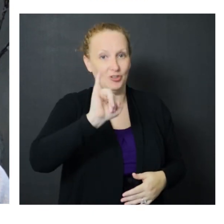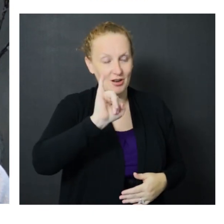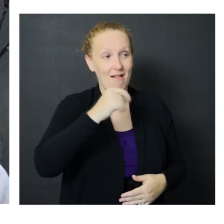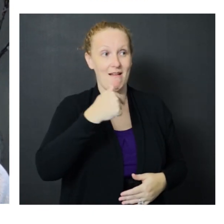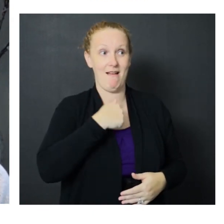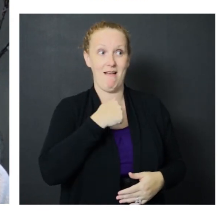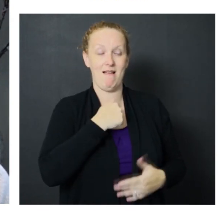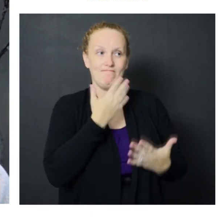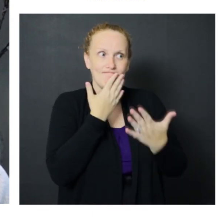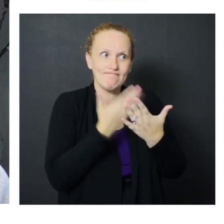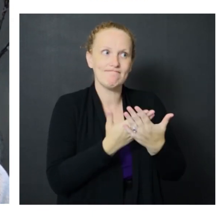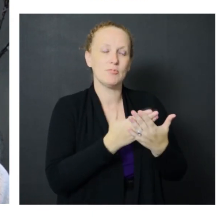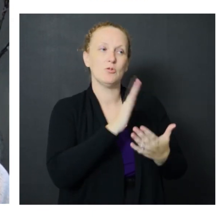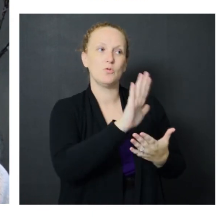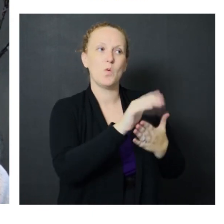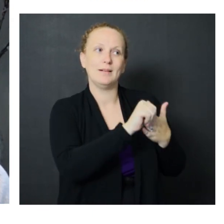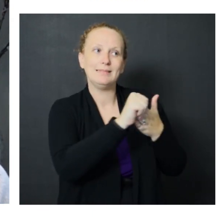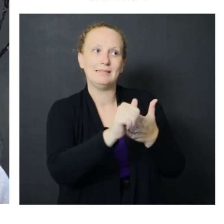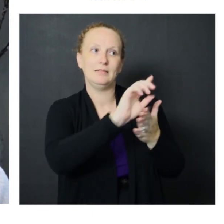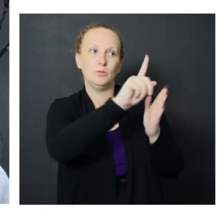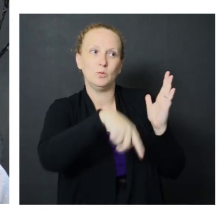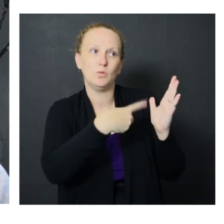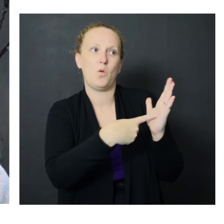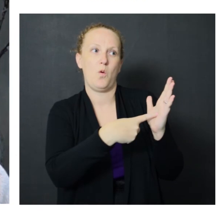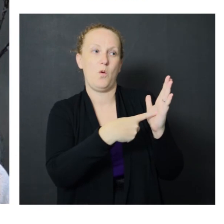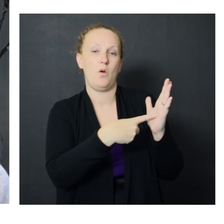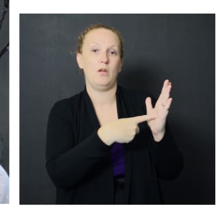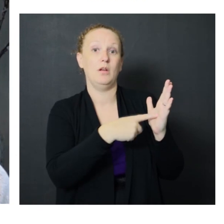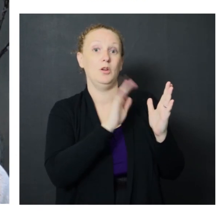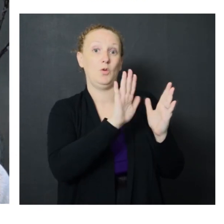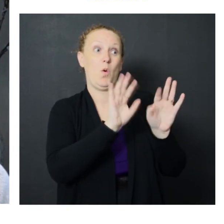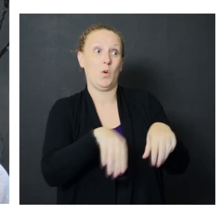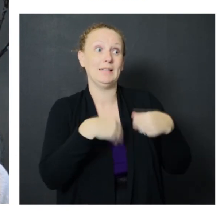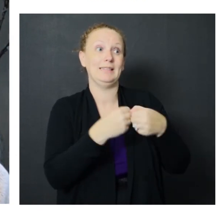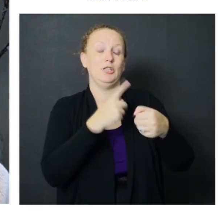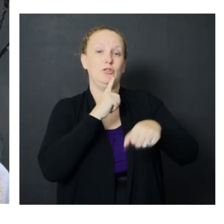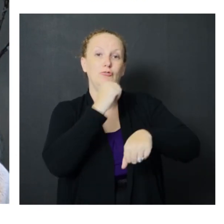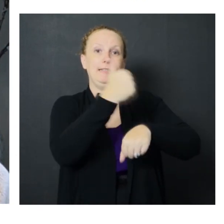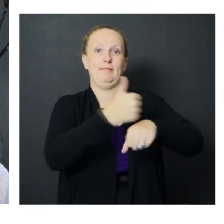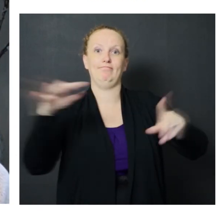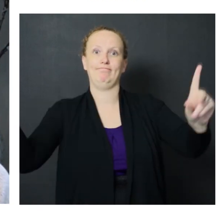to personally thank you for the leadership role that your organization took during the pandemic.